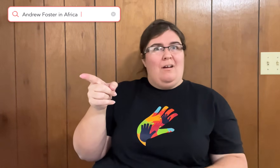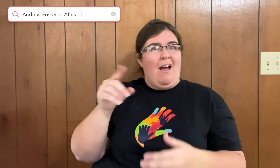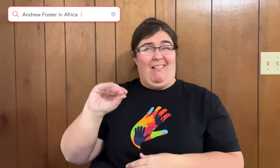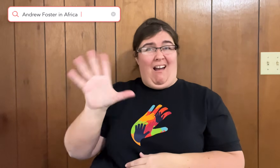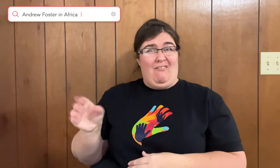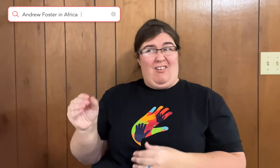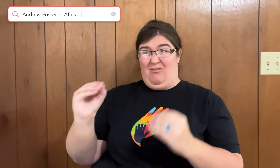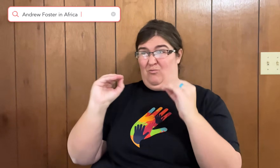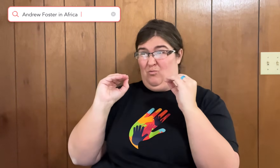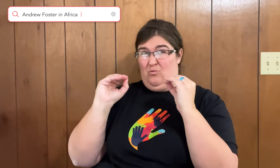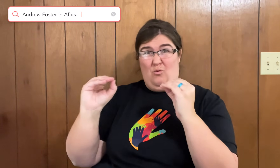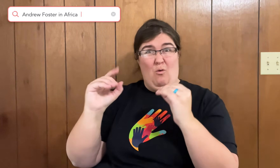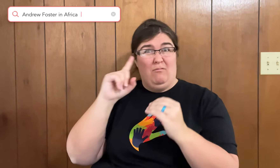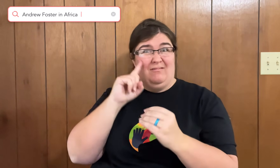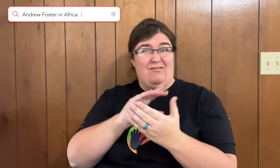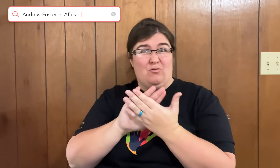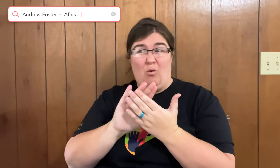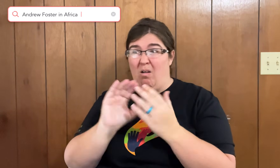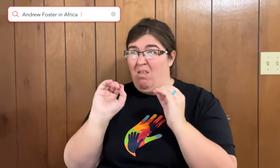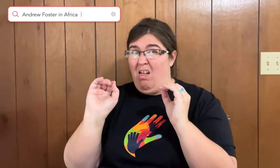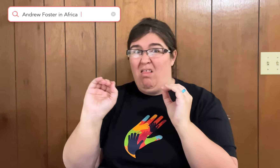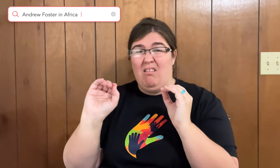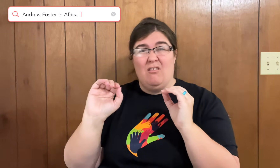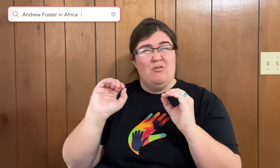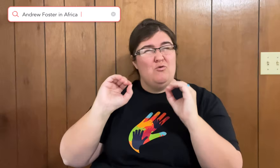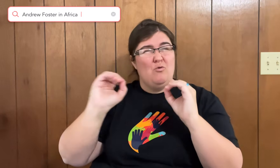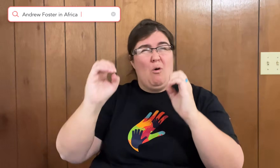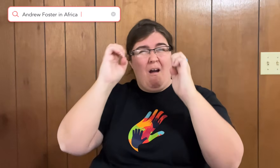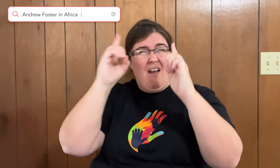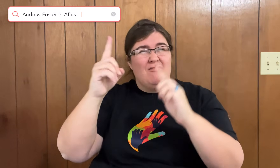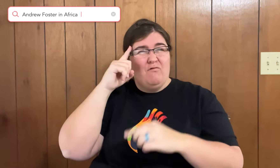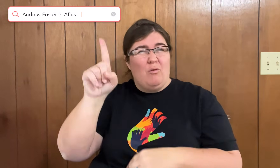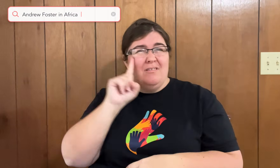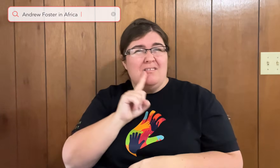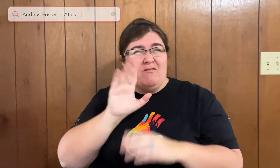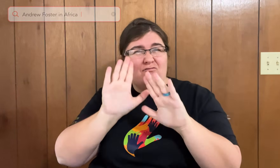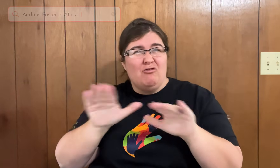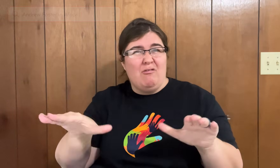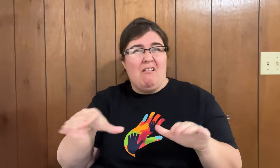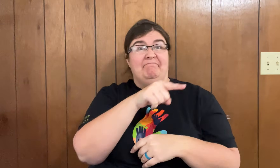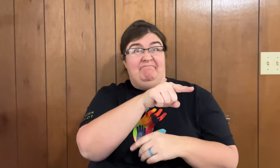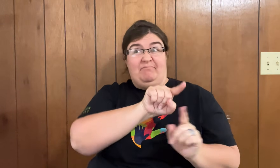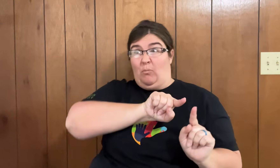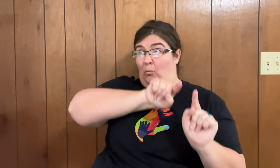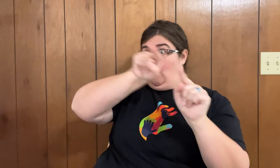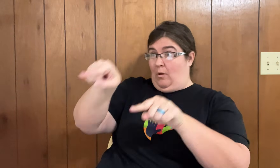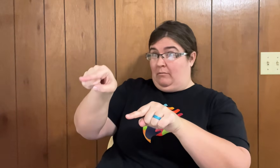that there were no Deaf schools in Africa and thus no education for Deaf children.